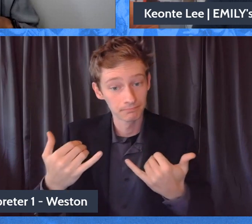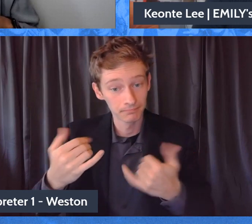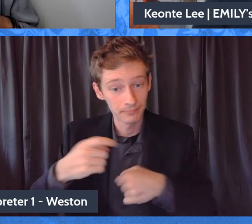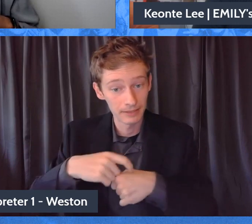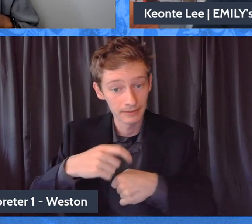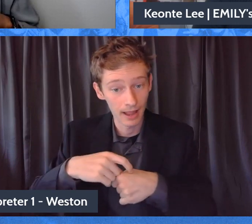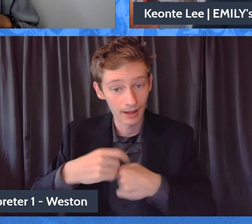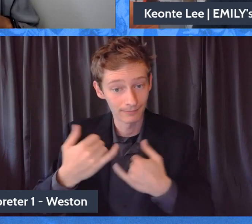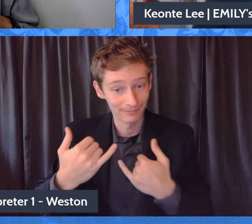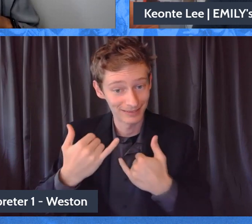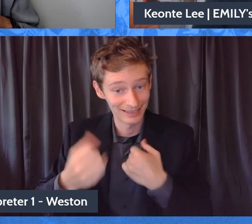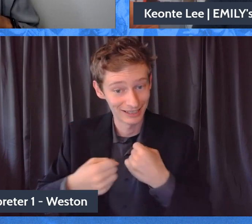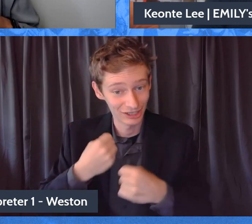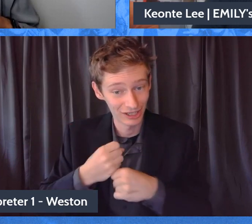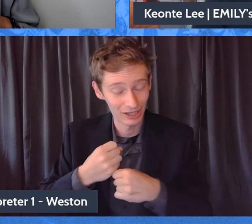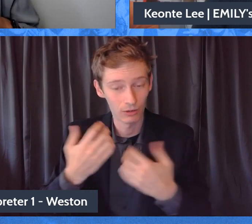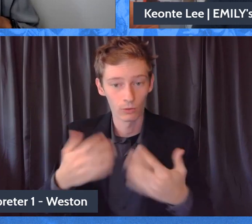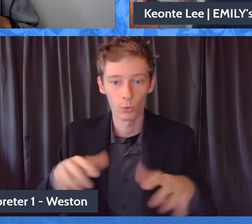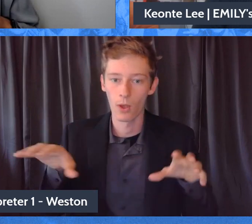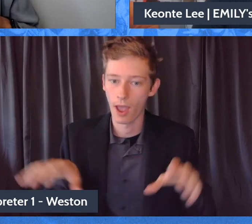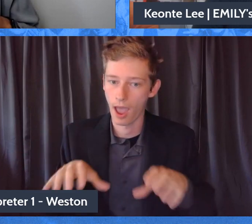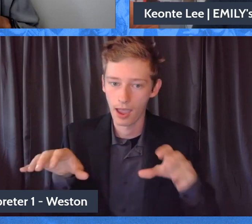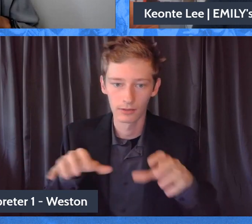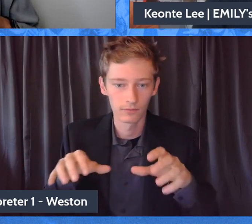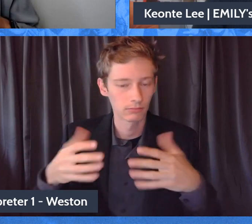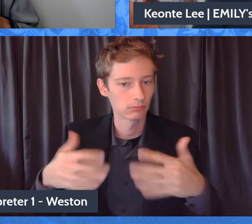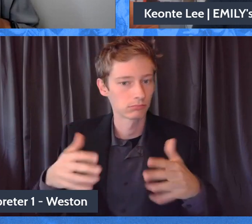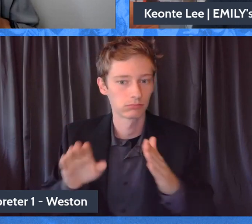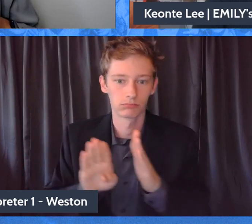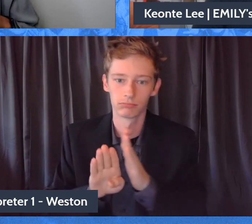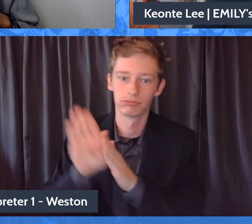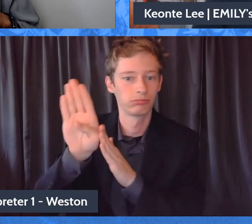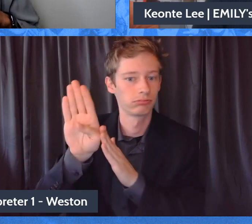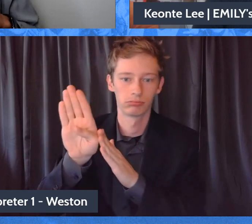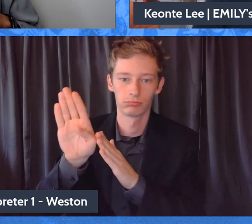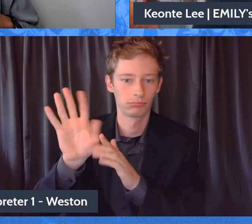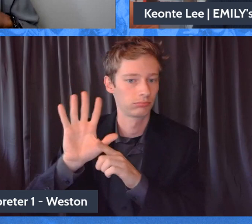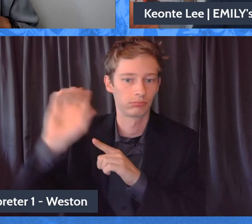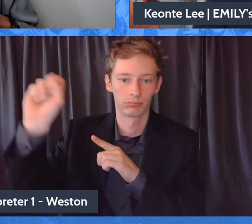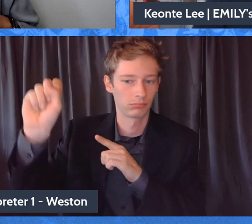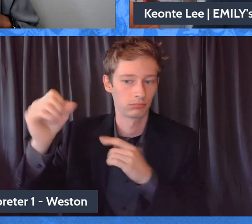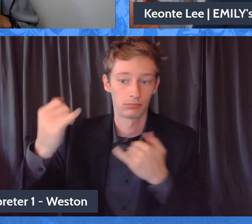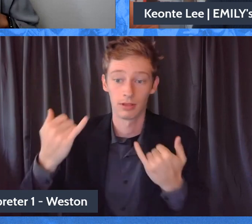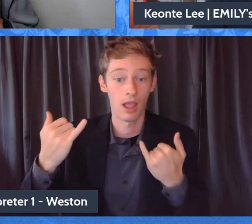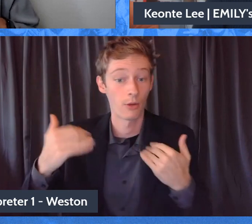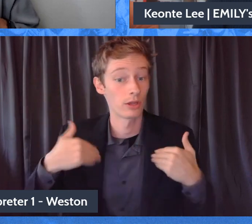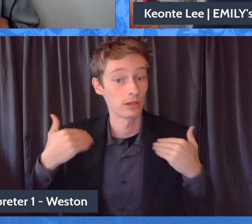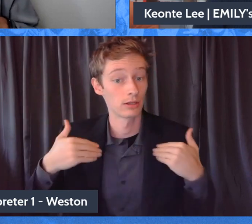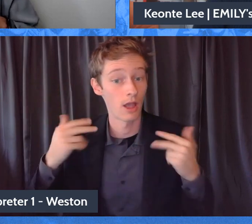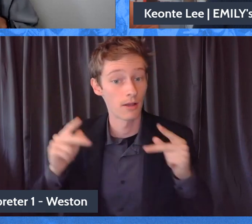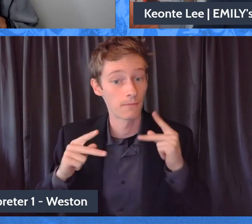where young people have just decided that they are going to fight for the future that they want,